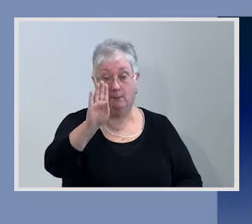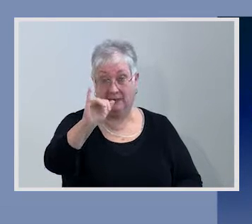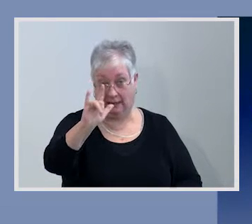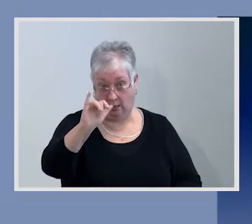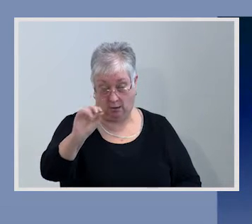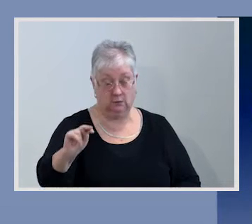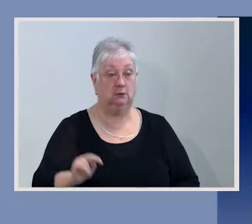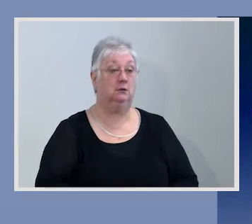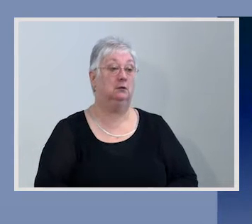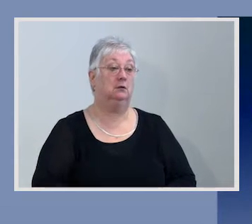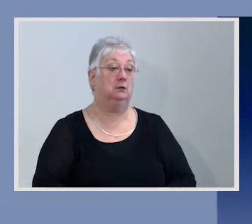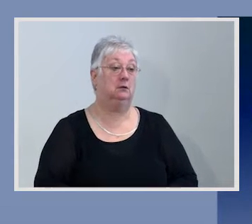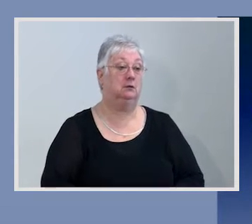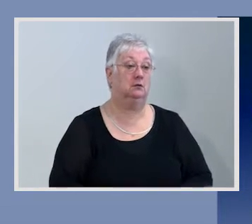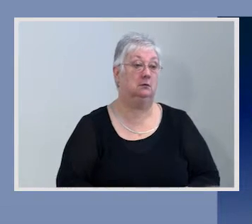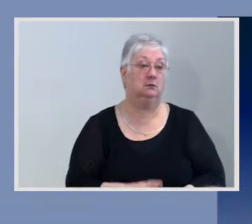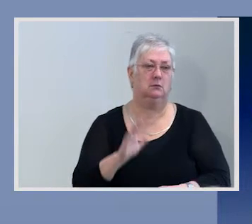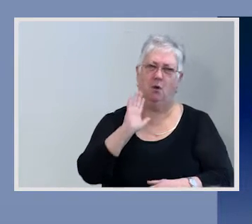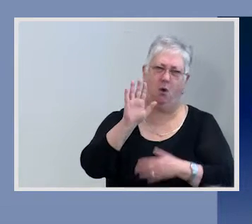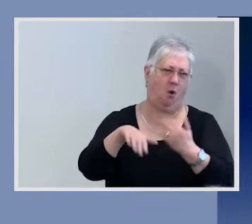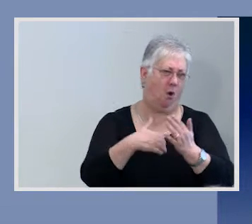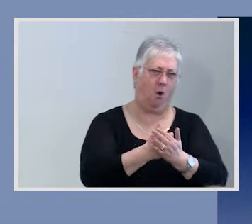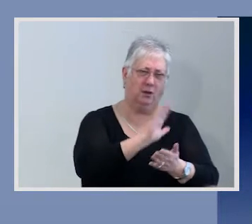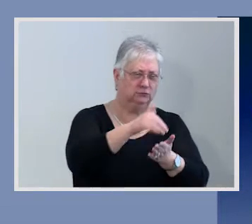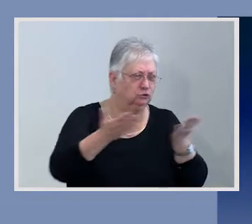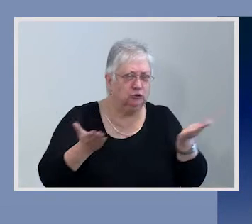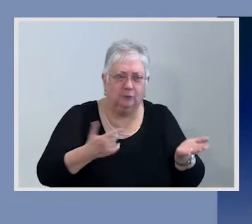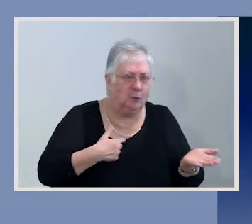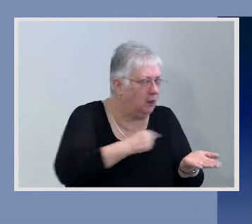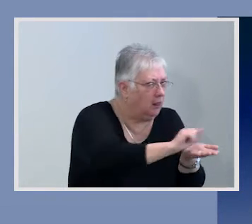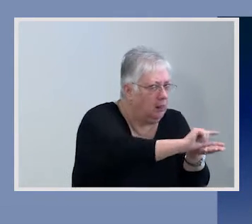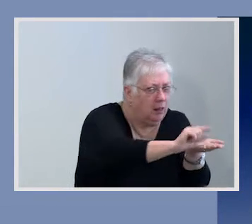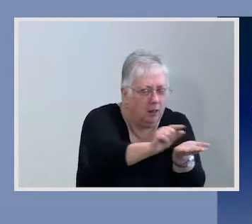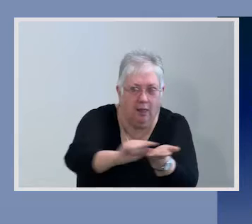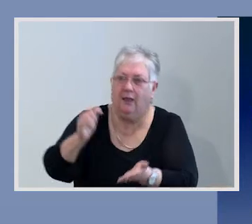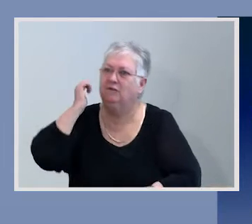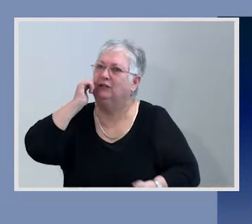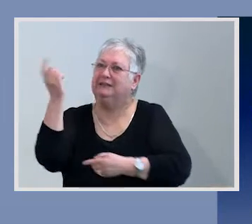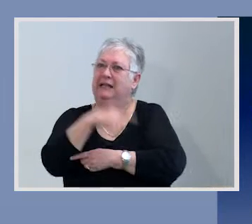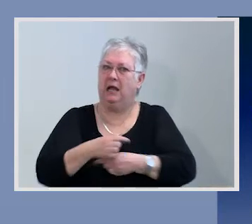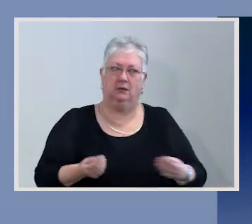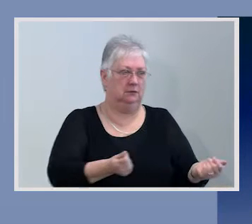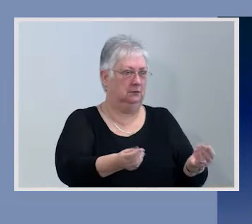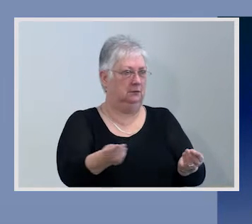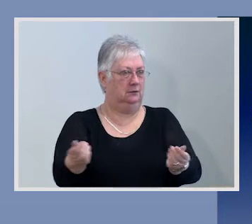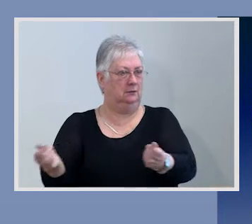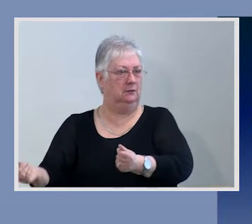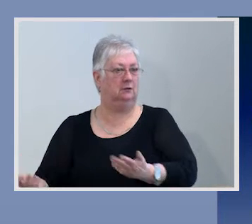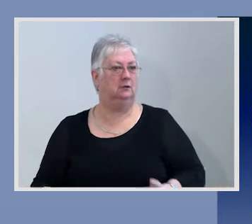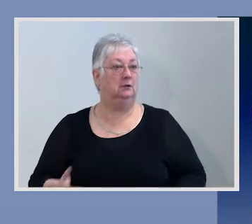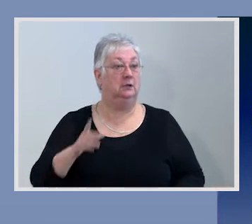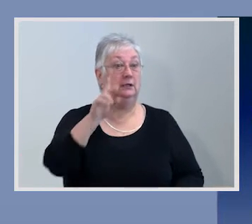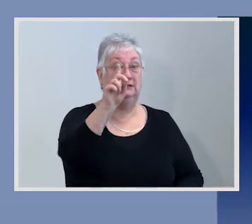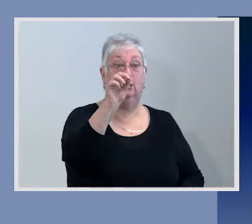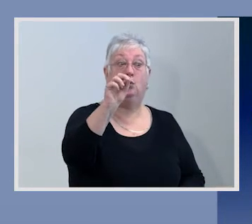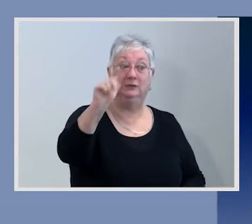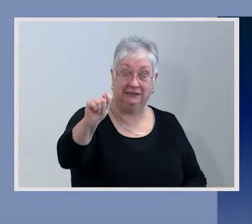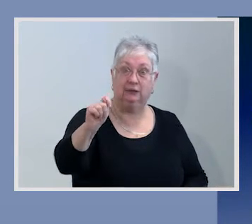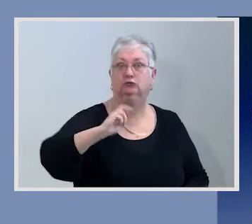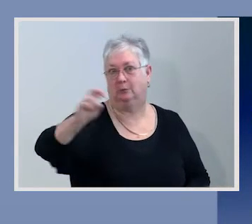THAT IS ALL THE SERVICES THAT WE PROVIDE ON A DAILY BASIS. DEPARTMENT OF TRANSPORTATION, DEPARTMENT OF PUBLIC WORKS, OUR I.T.